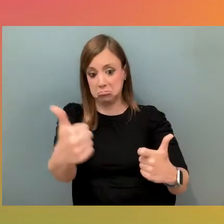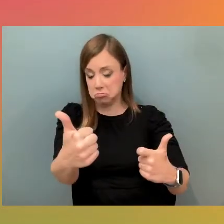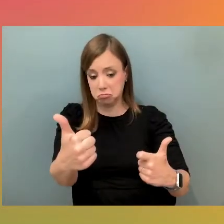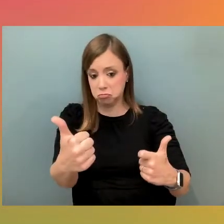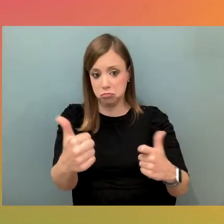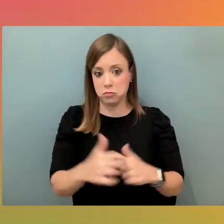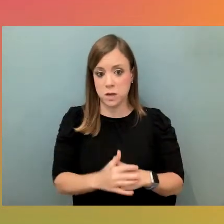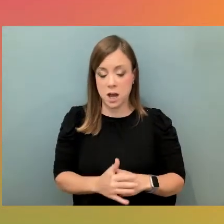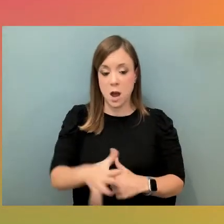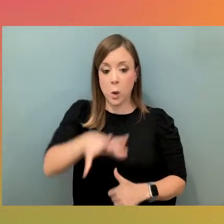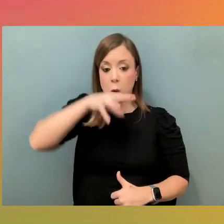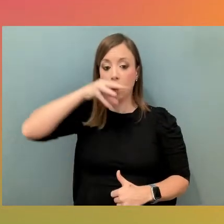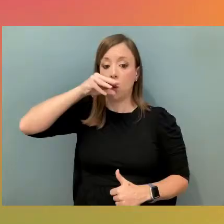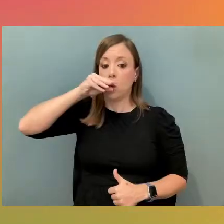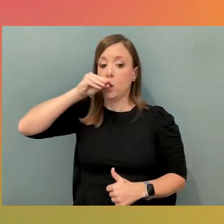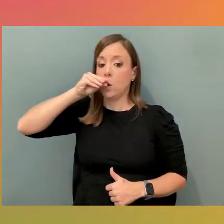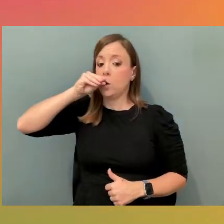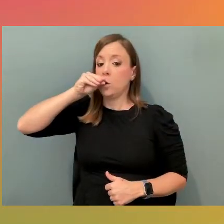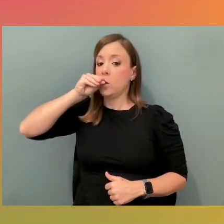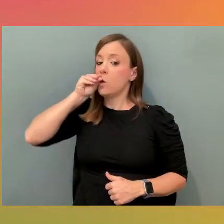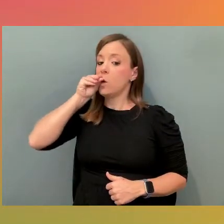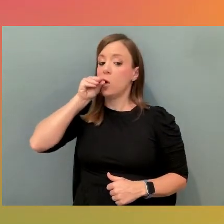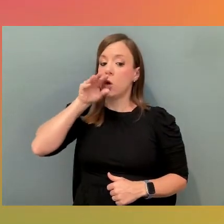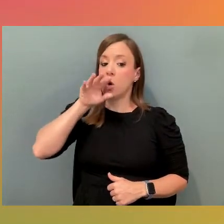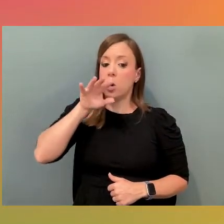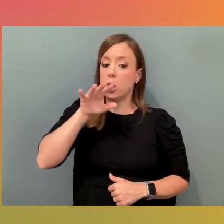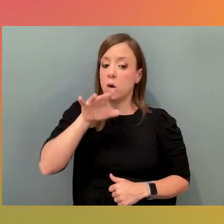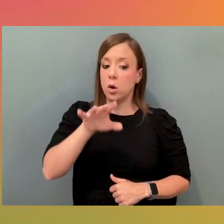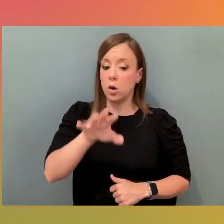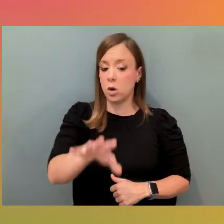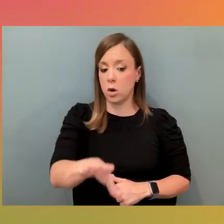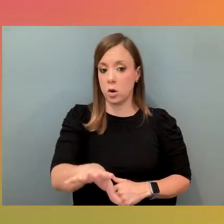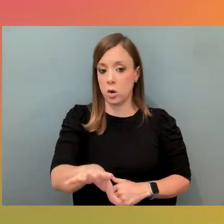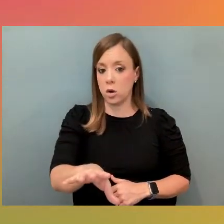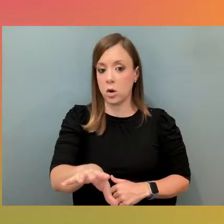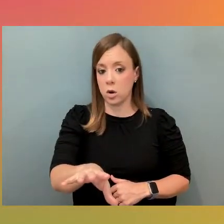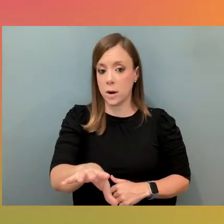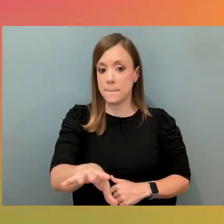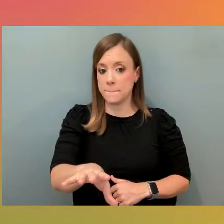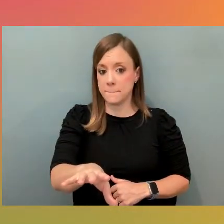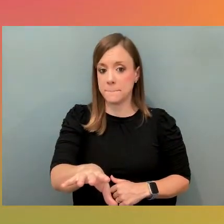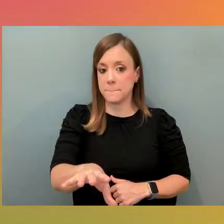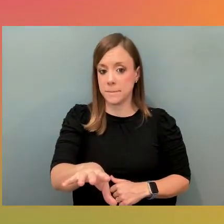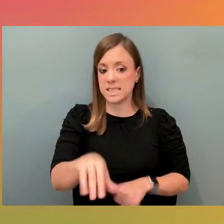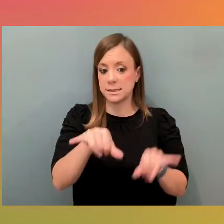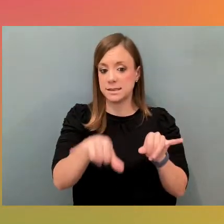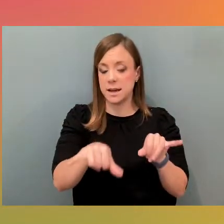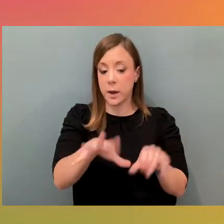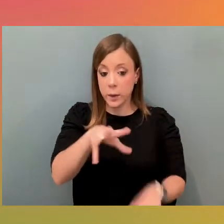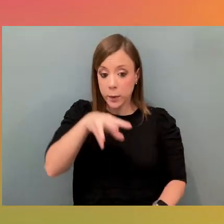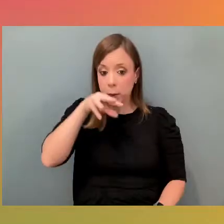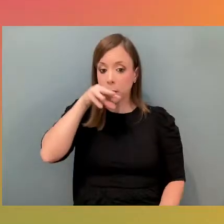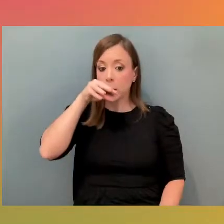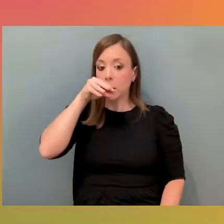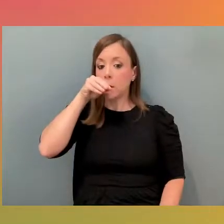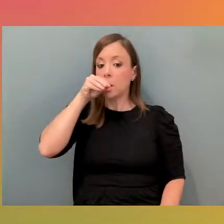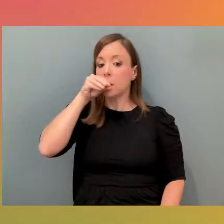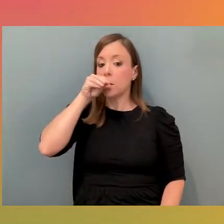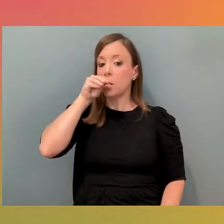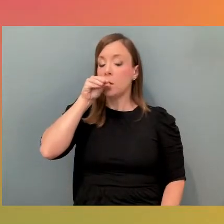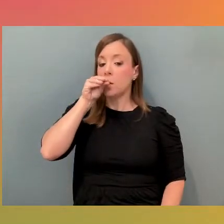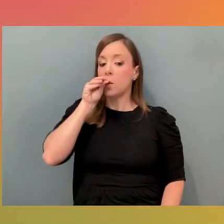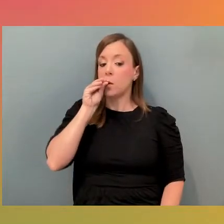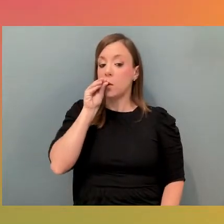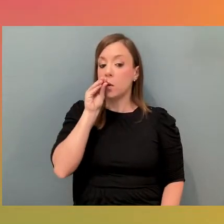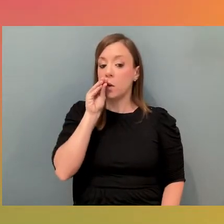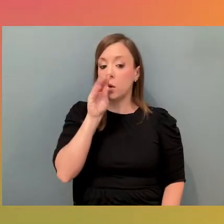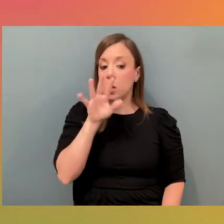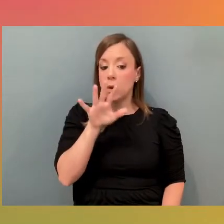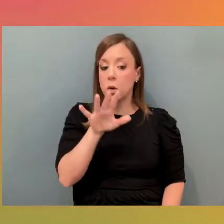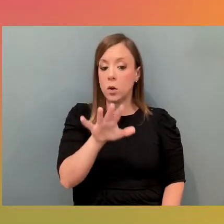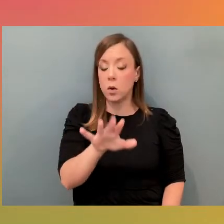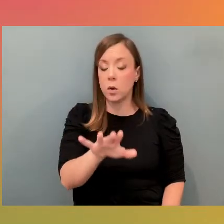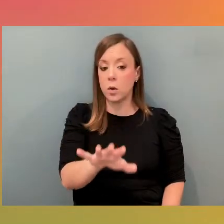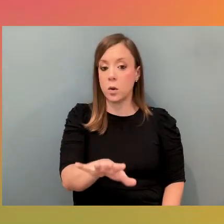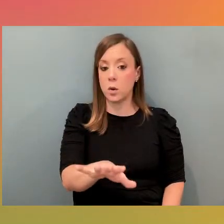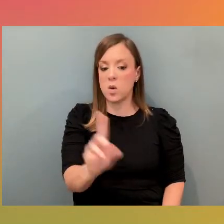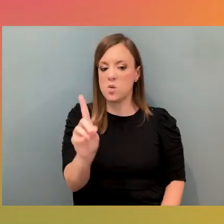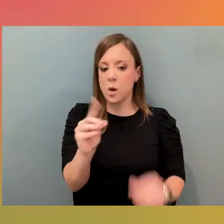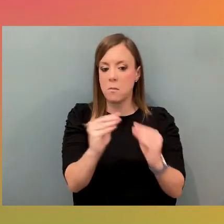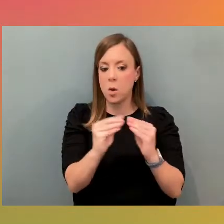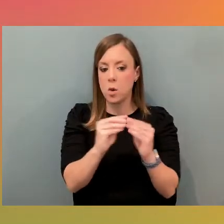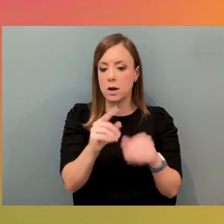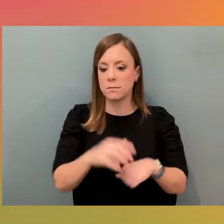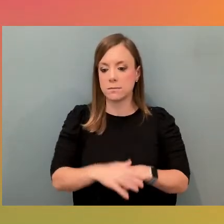WHATEVER FLOATS YOUR BOAT HERE.